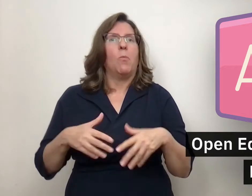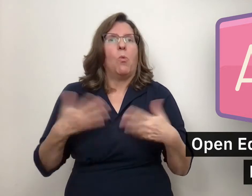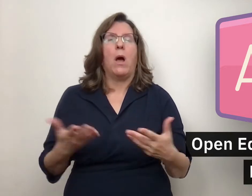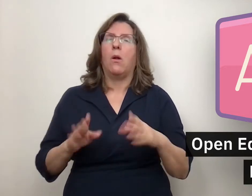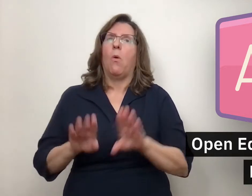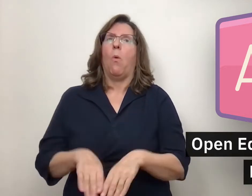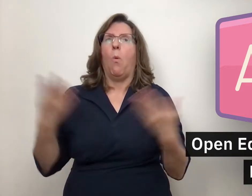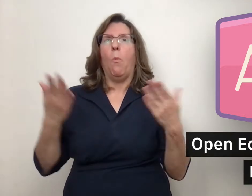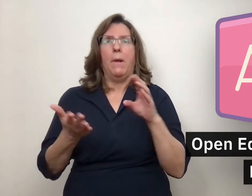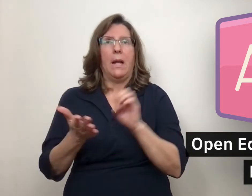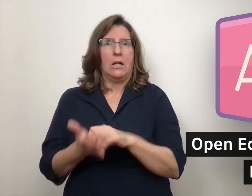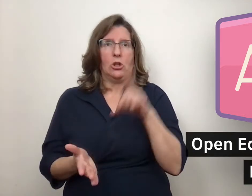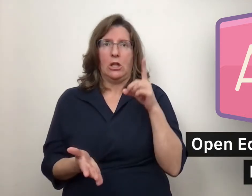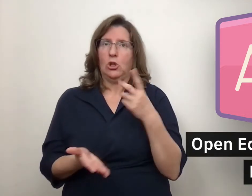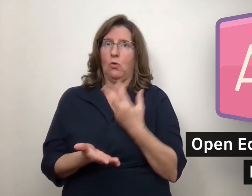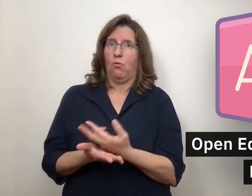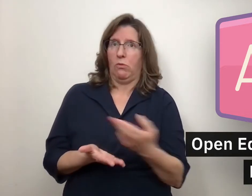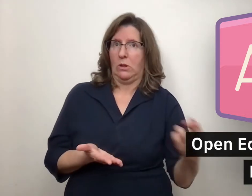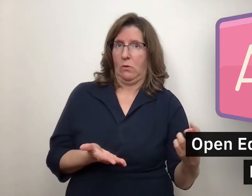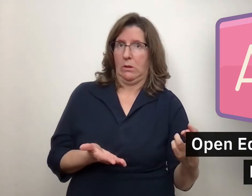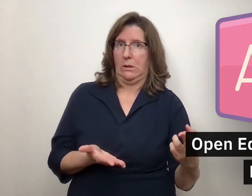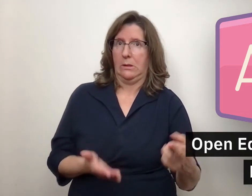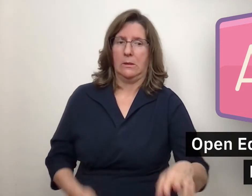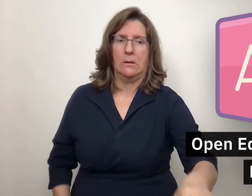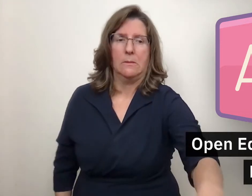Lets explore open educational resources.